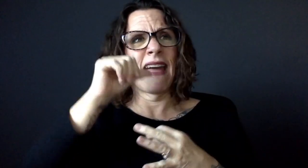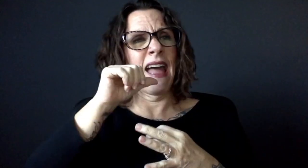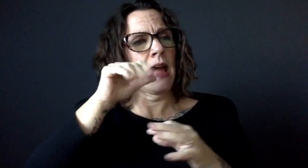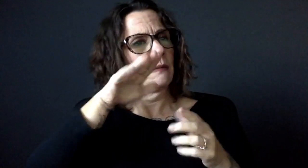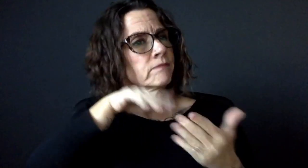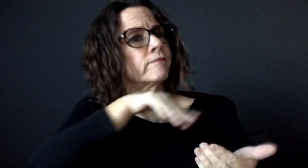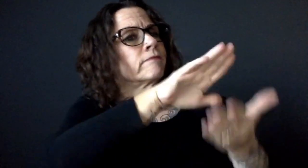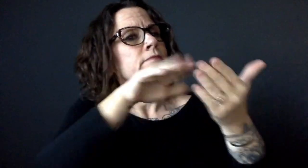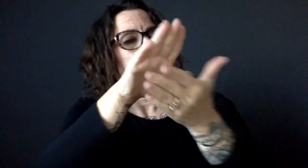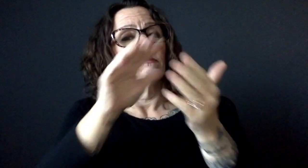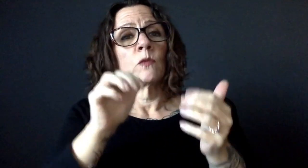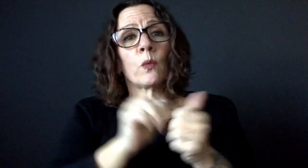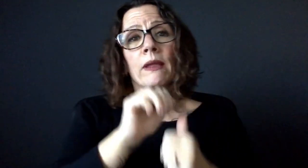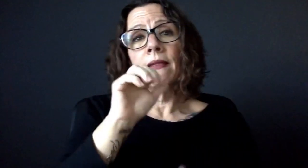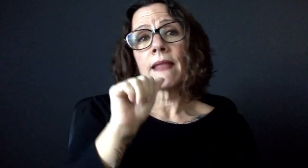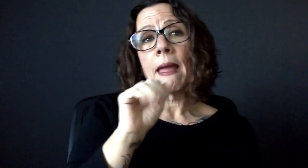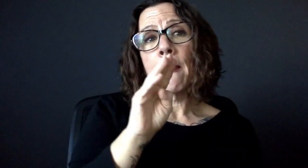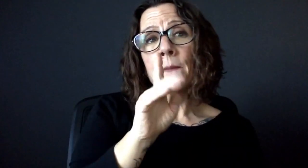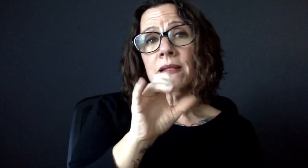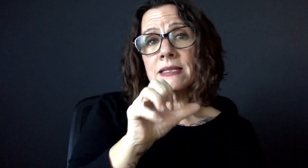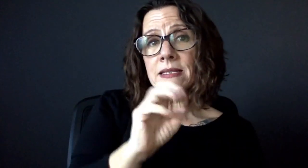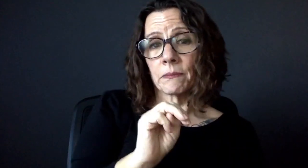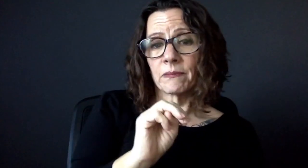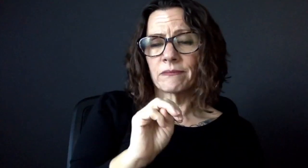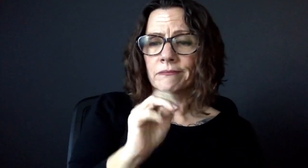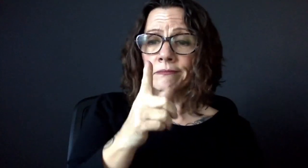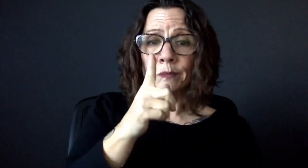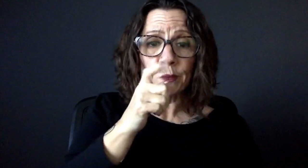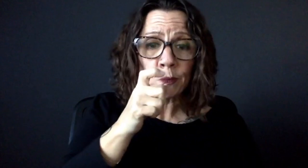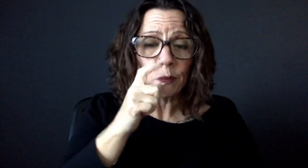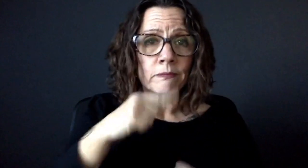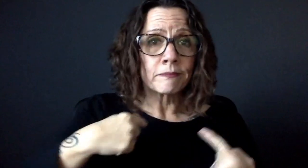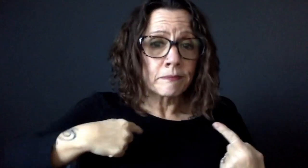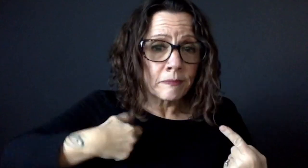that did not systematically address ableism – namely,